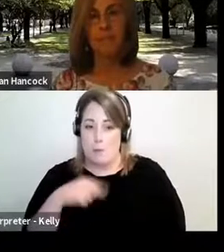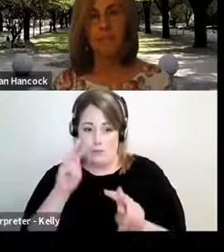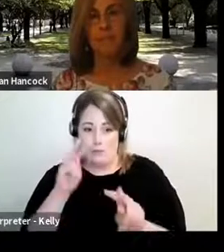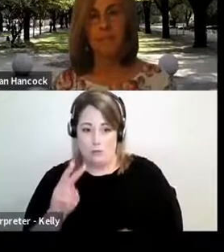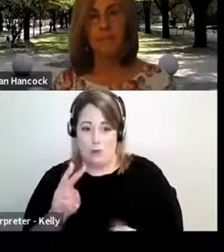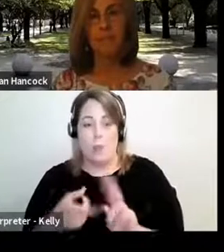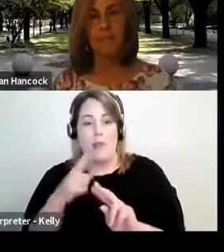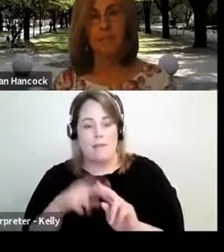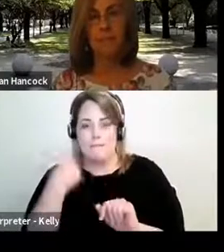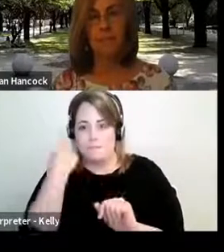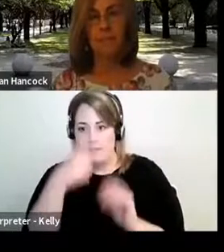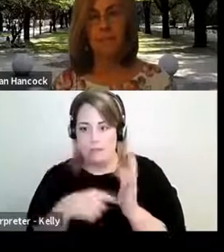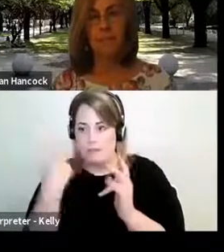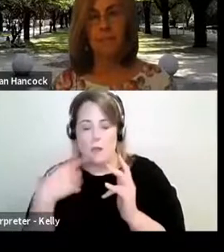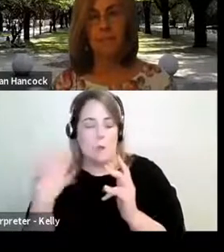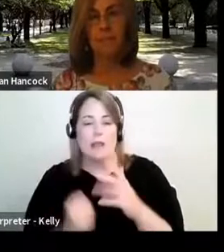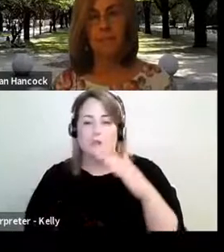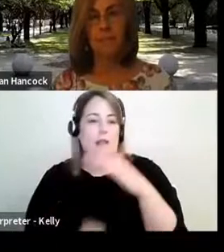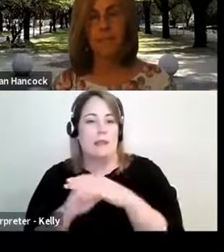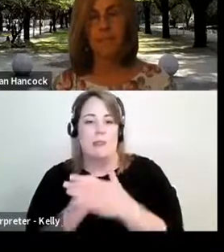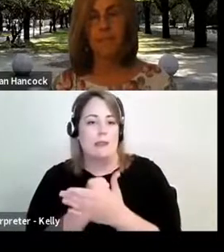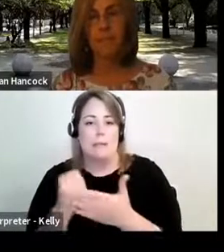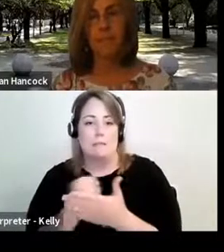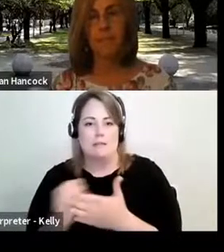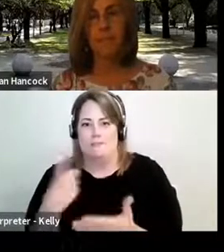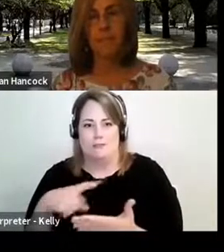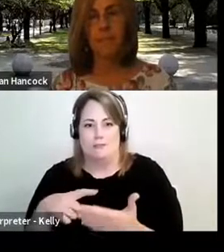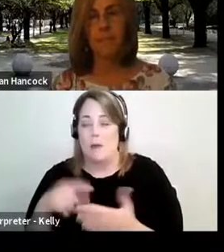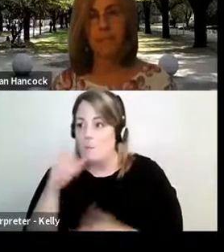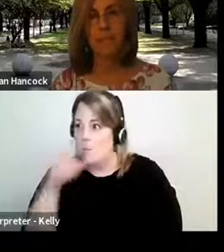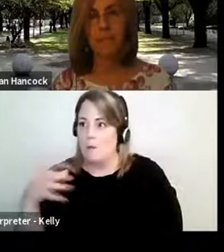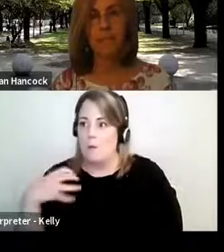numbers because we couldn't accommodate all the people who wanted to access all of our resources